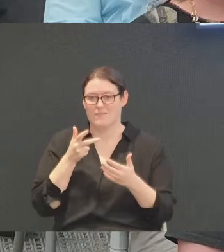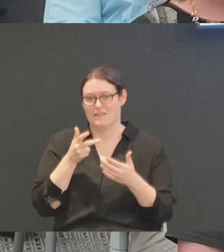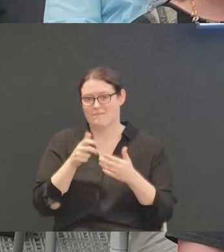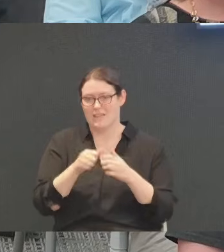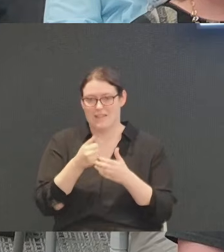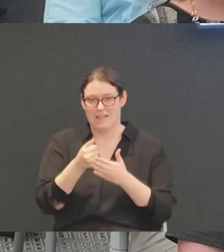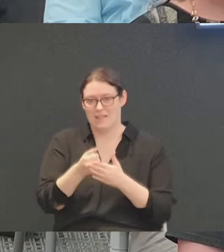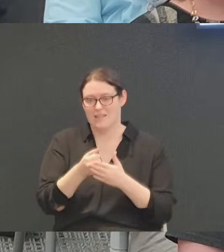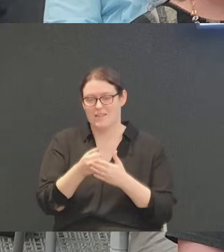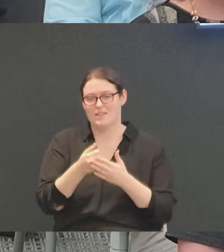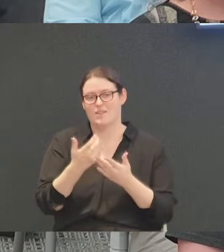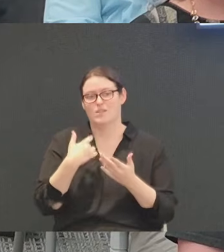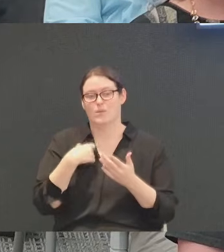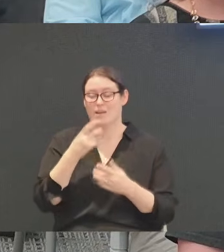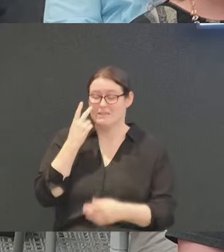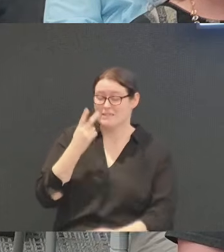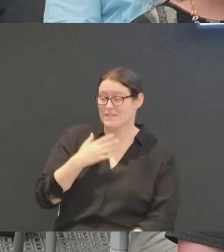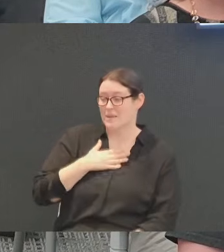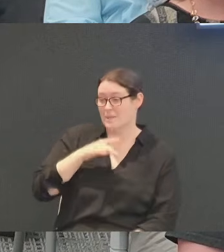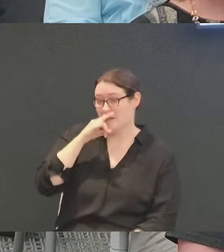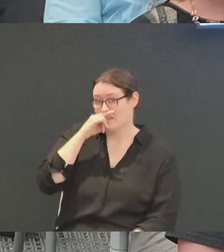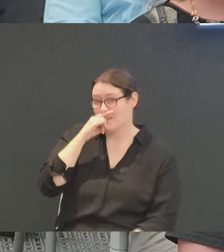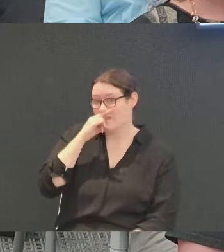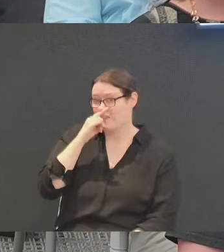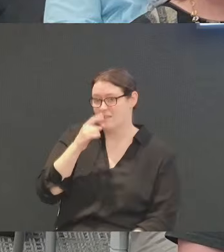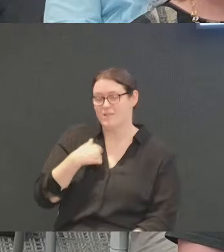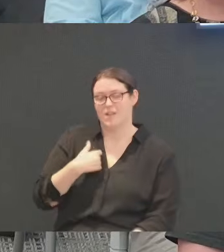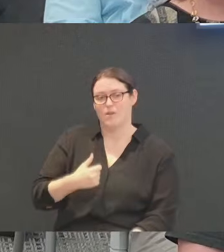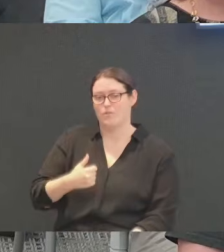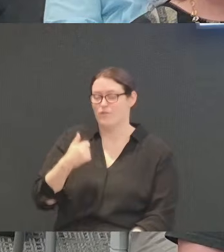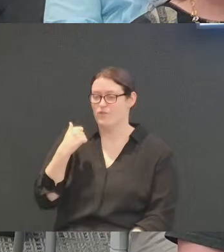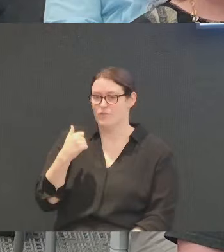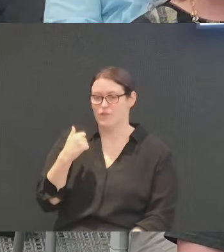children in the playground and I'm being refused to be moved from that visitation center and given